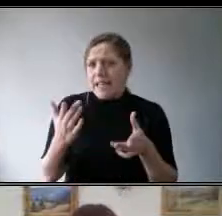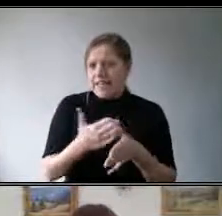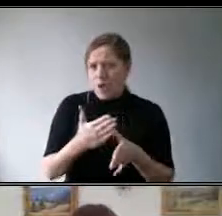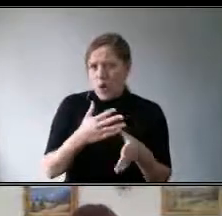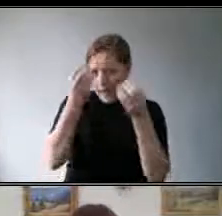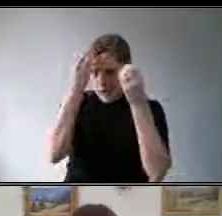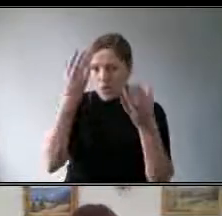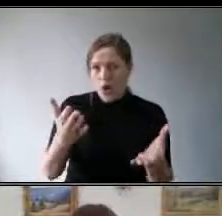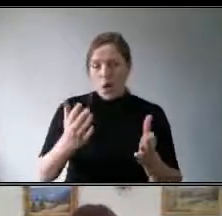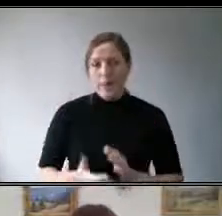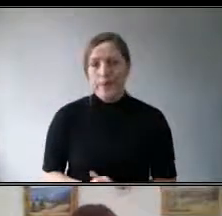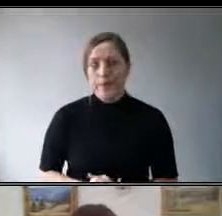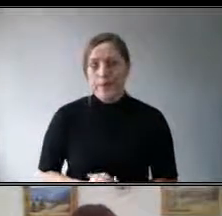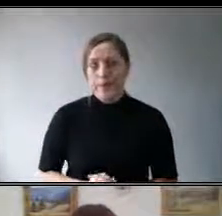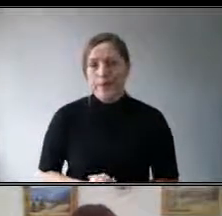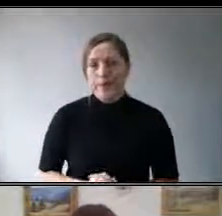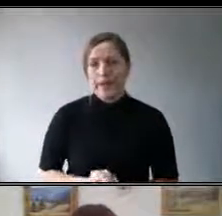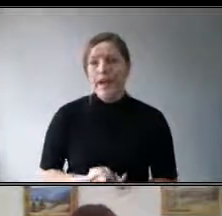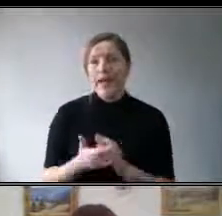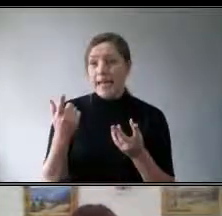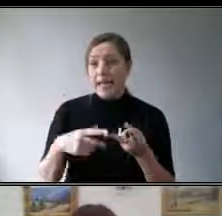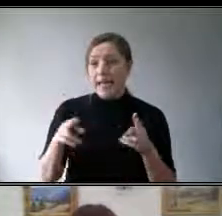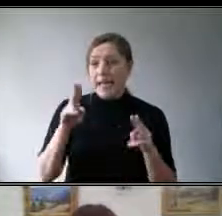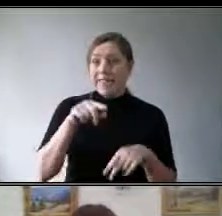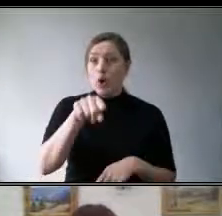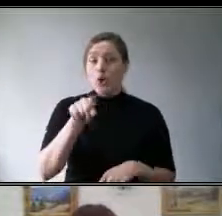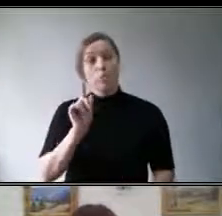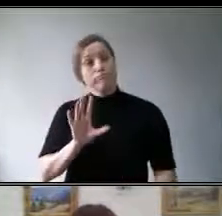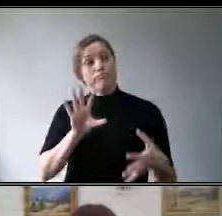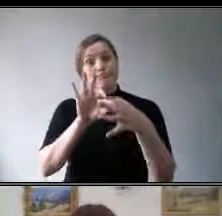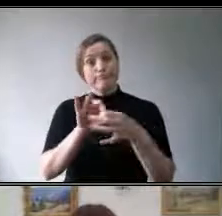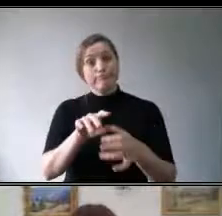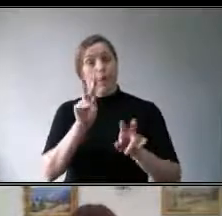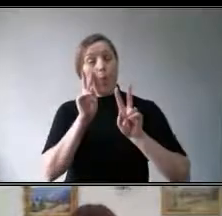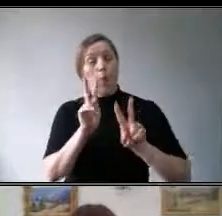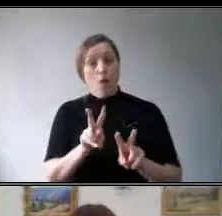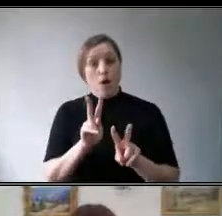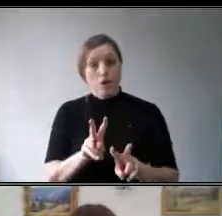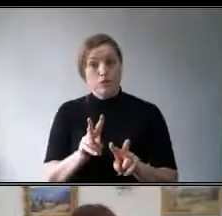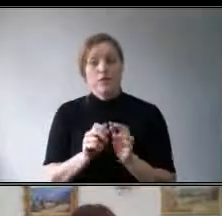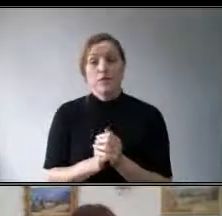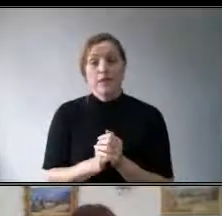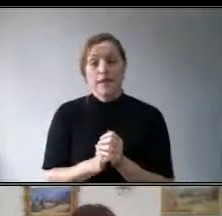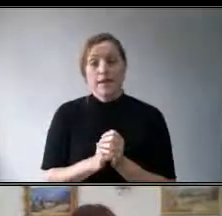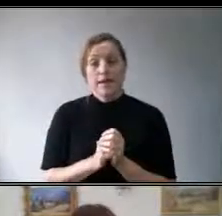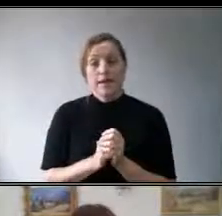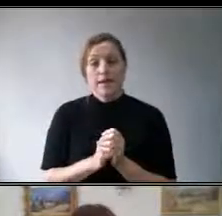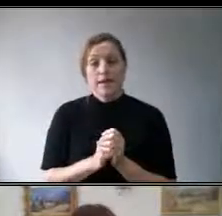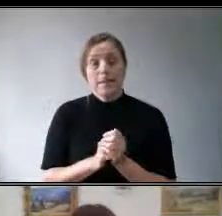first if you're joining us live for this webinar today um if you click on